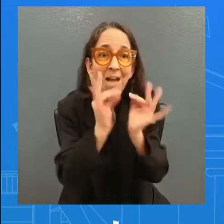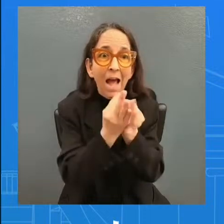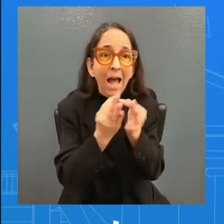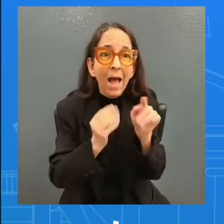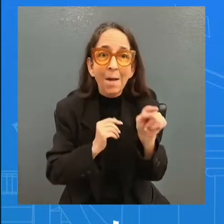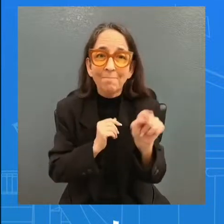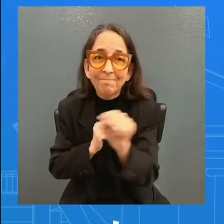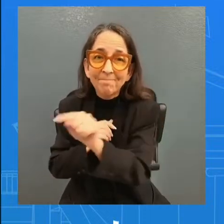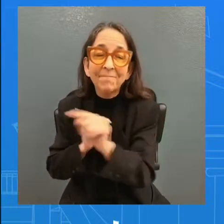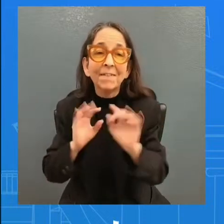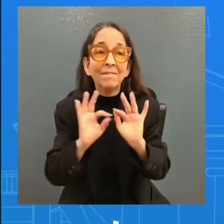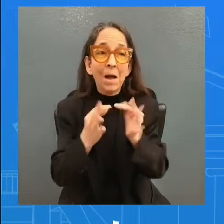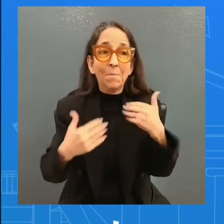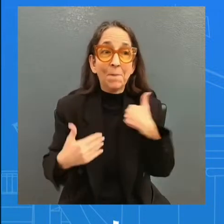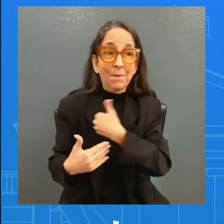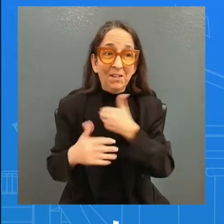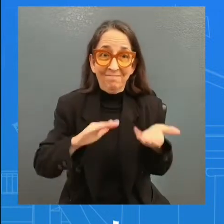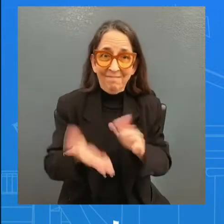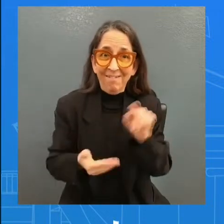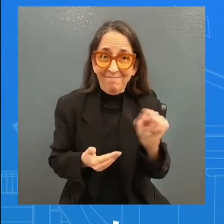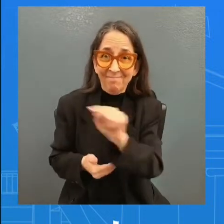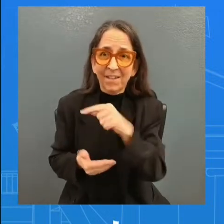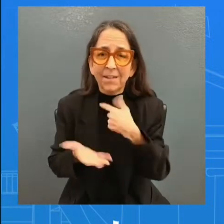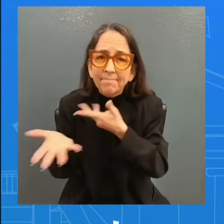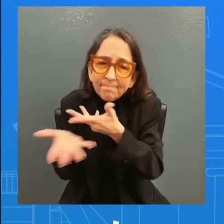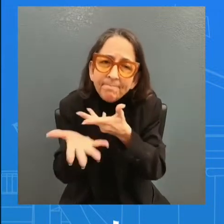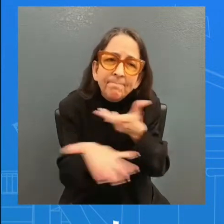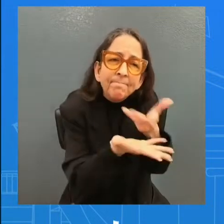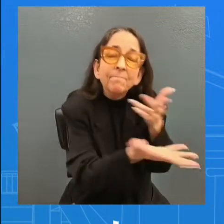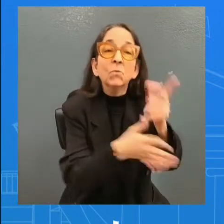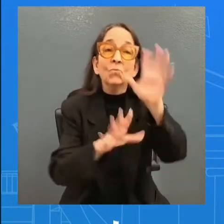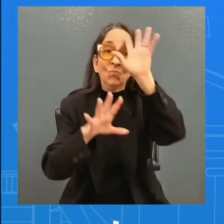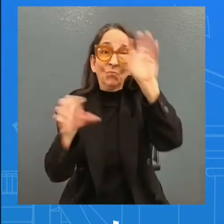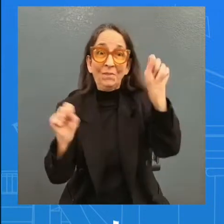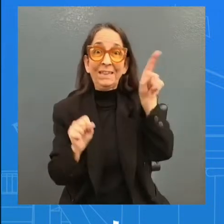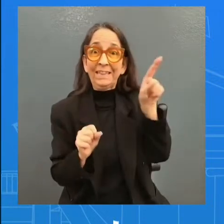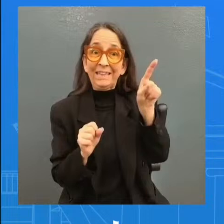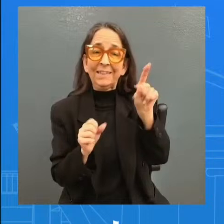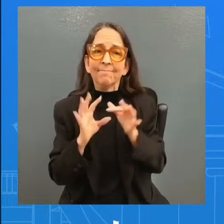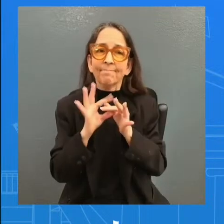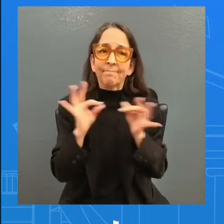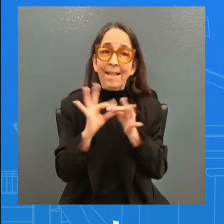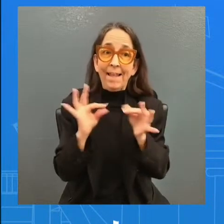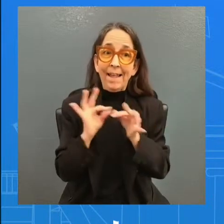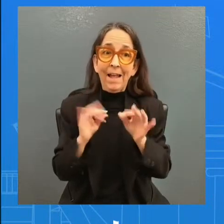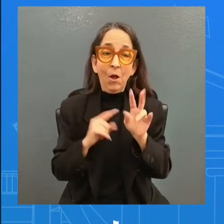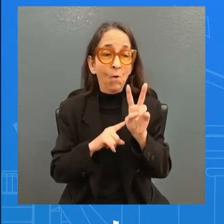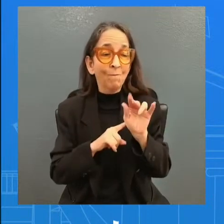there is no justification for violence of any kind, and we will not tolerate any attack